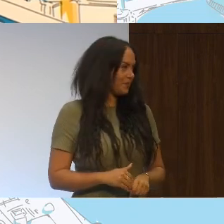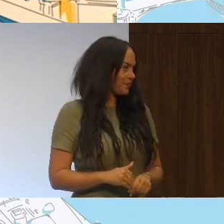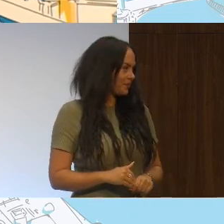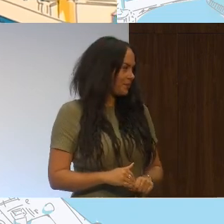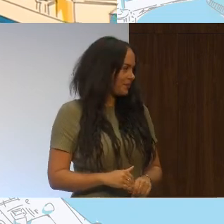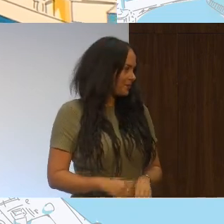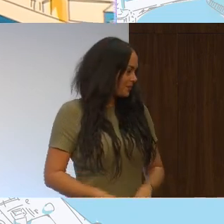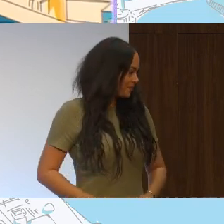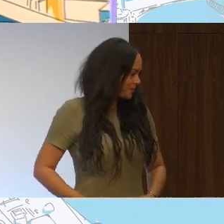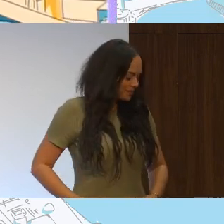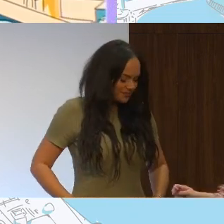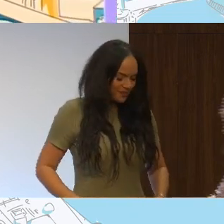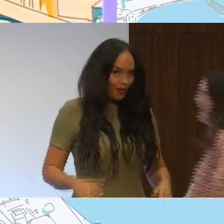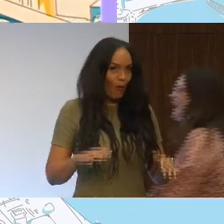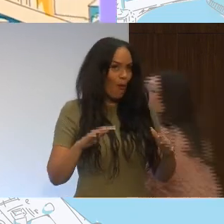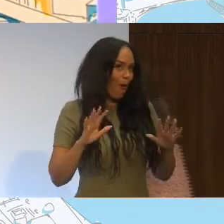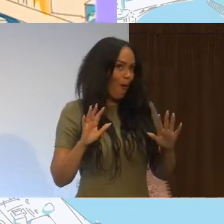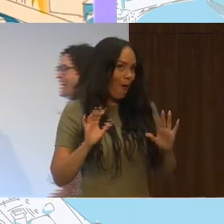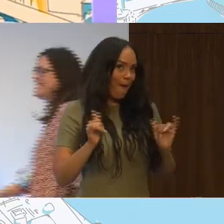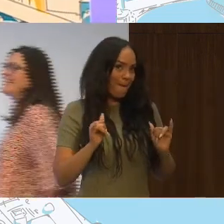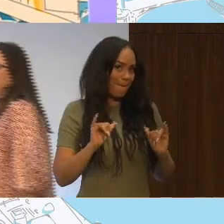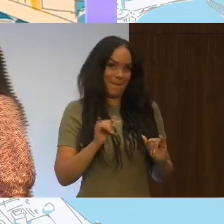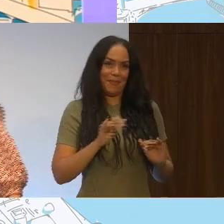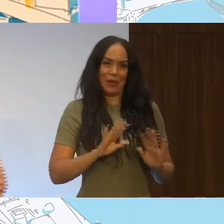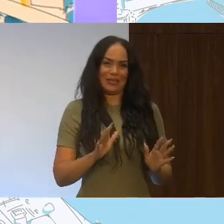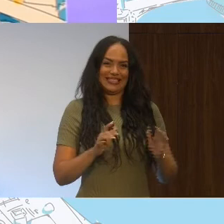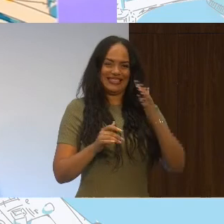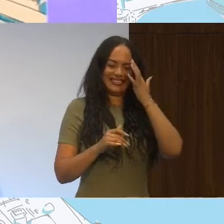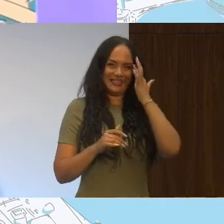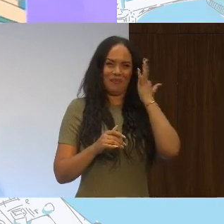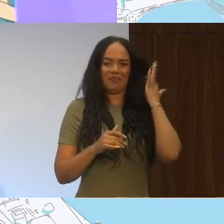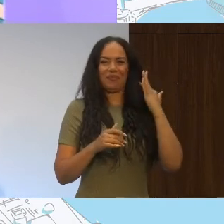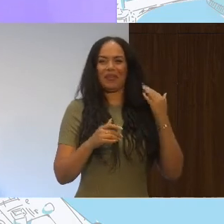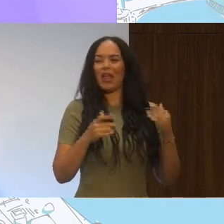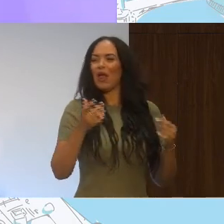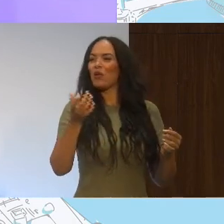or not. Yes, we were going to take a couple of questions from the floor.